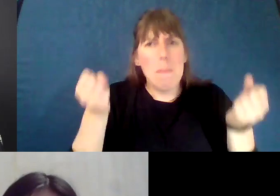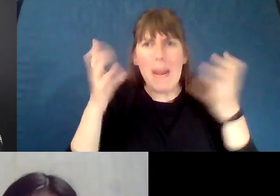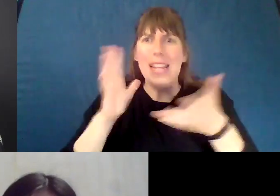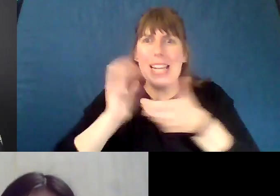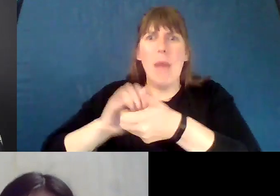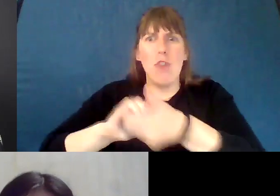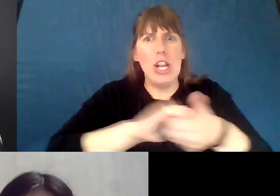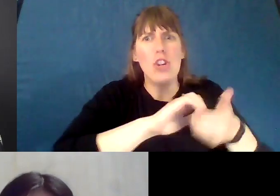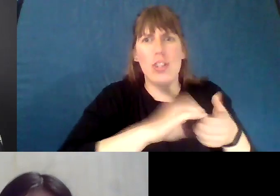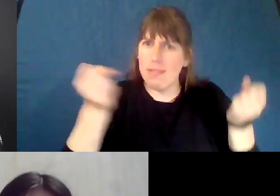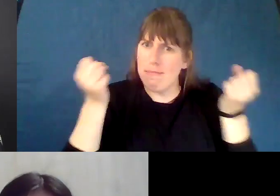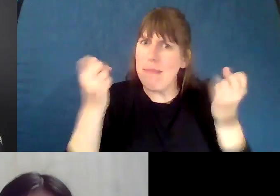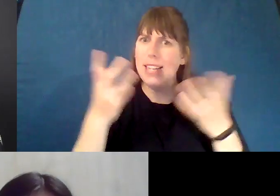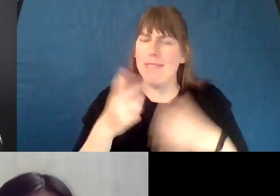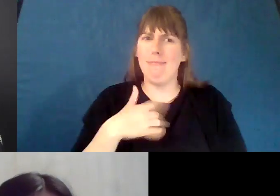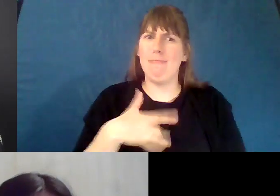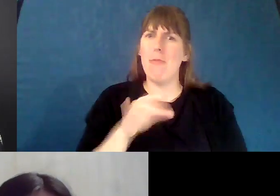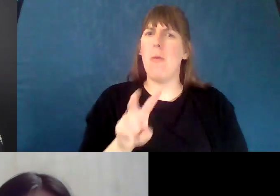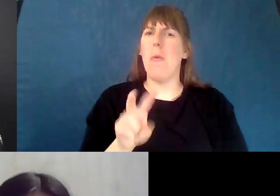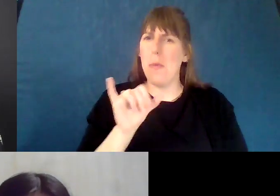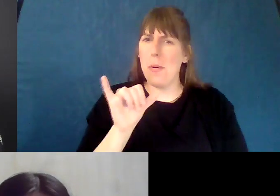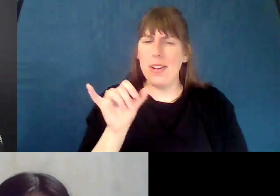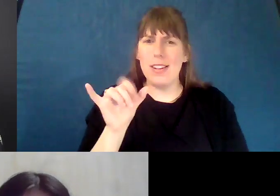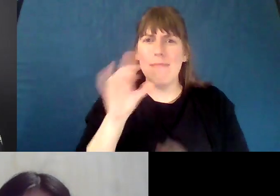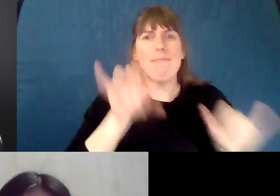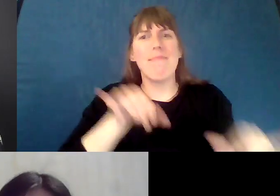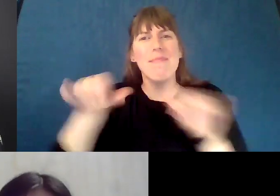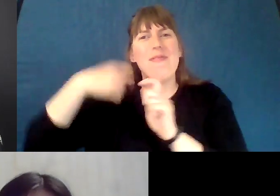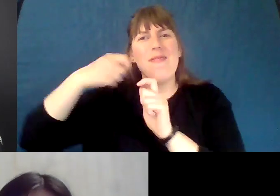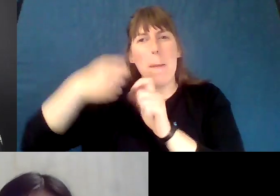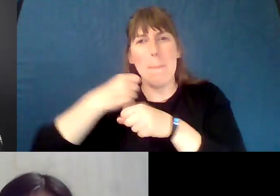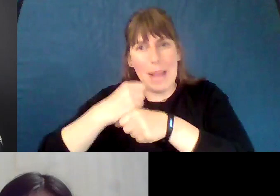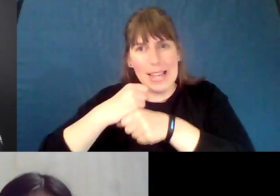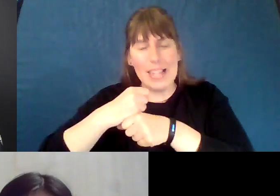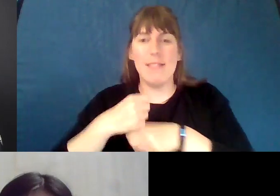It seemed to mimic the organizational architecture of filmmaking, a deviation from standard visual